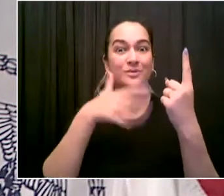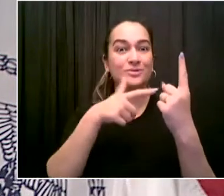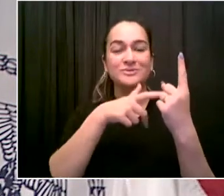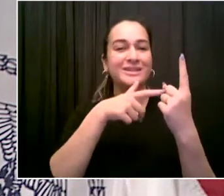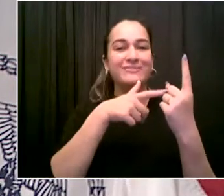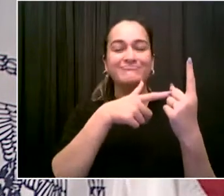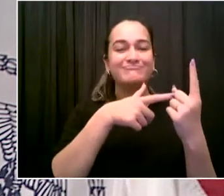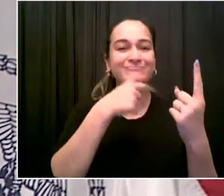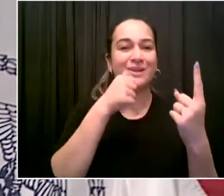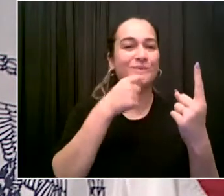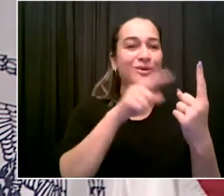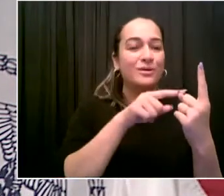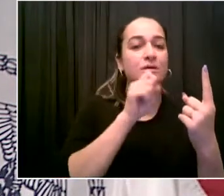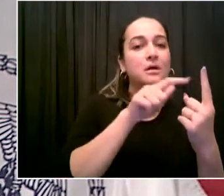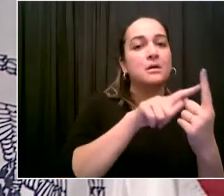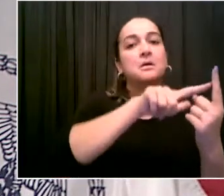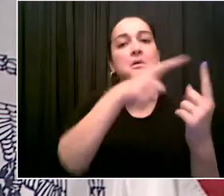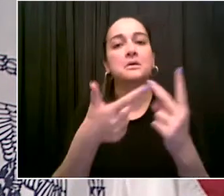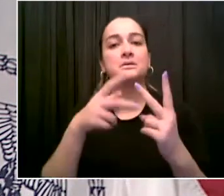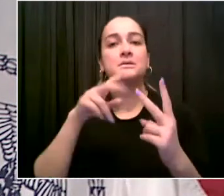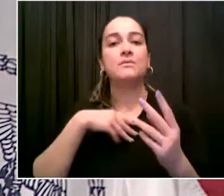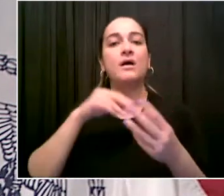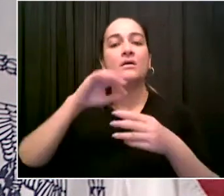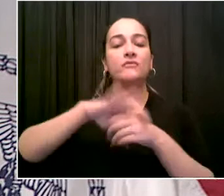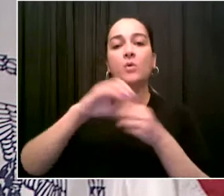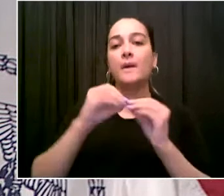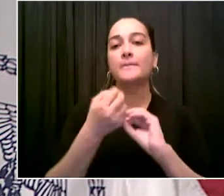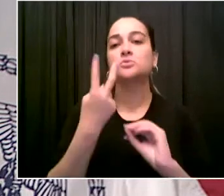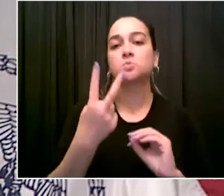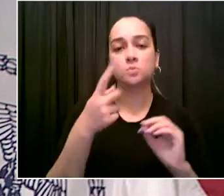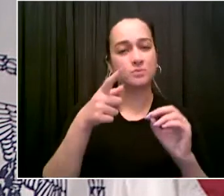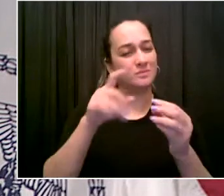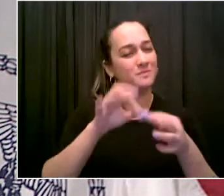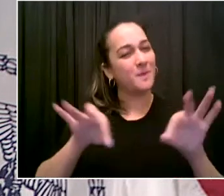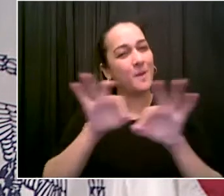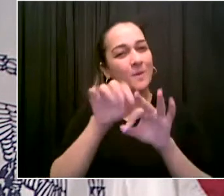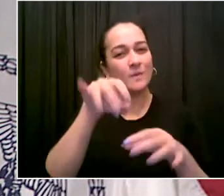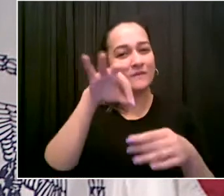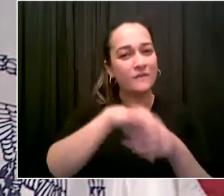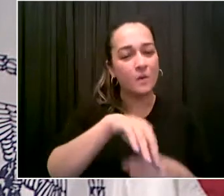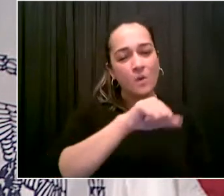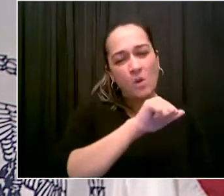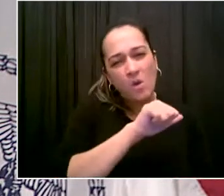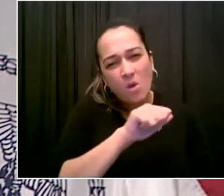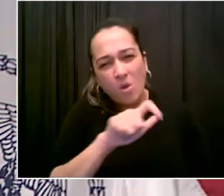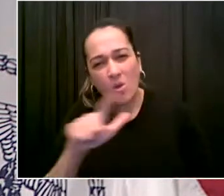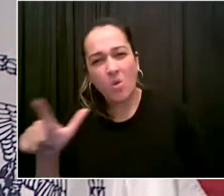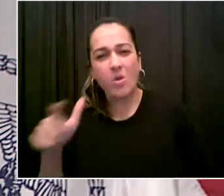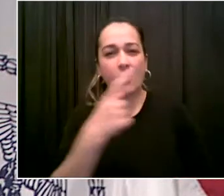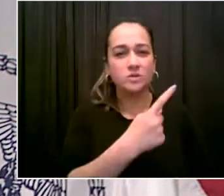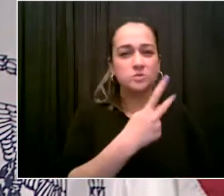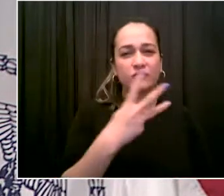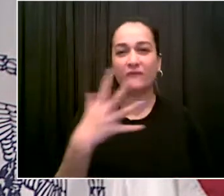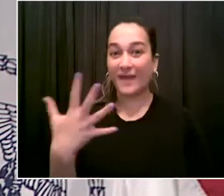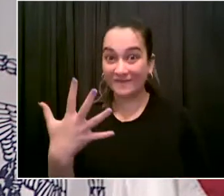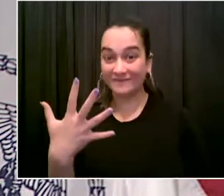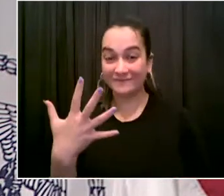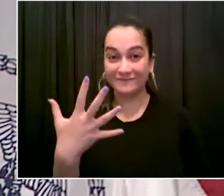TO FILL OUT ALL FIVE, EVEN IF YOU DON L'TOVE